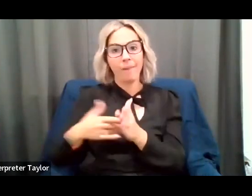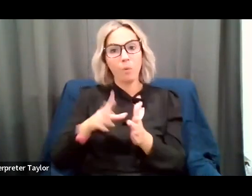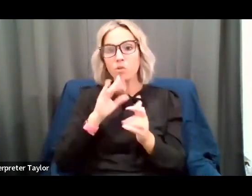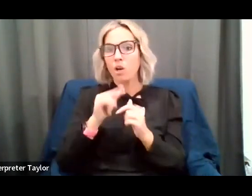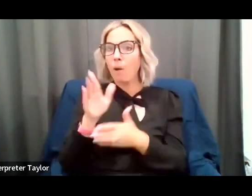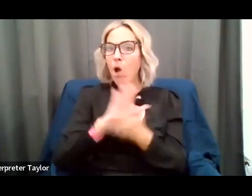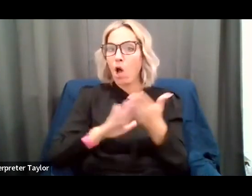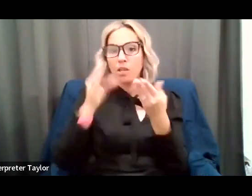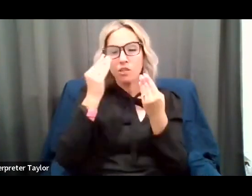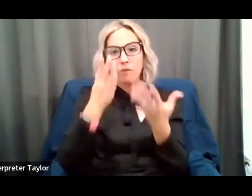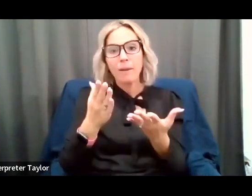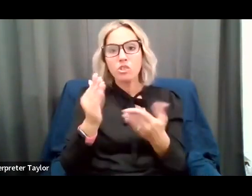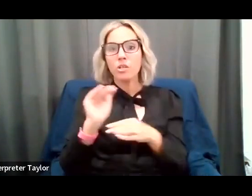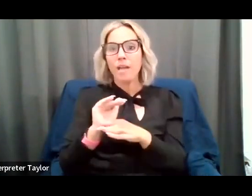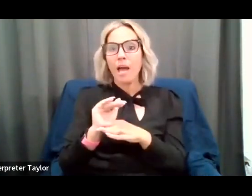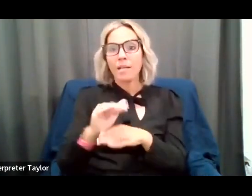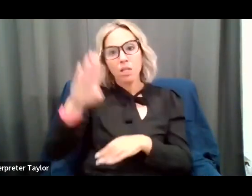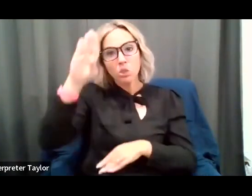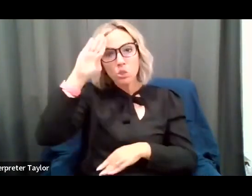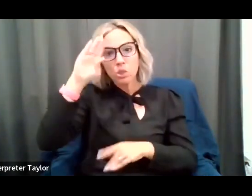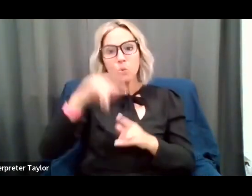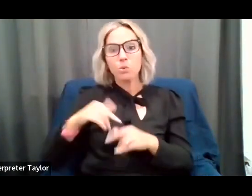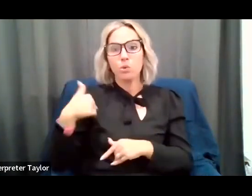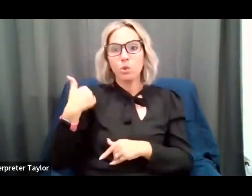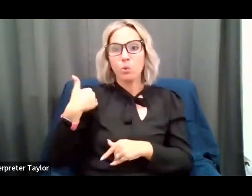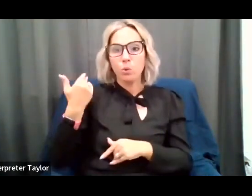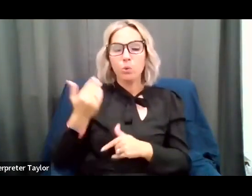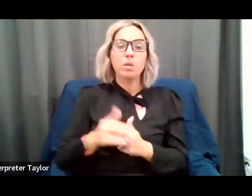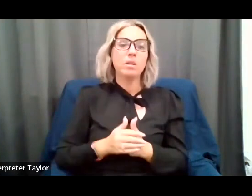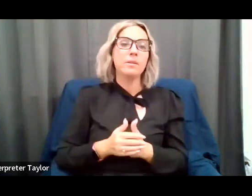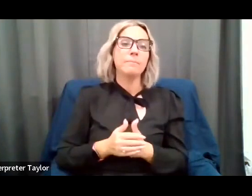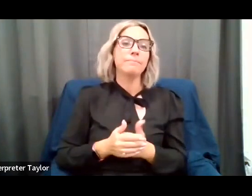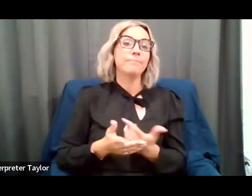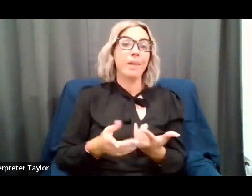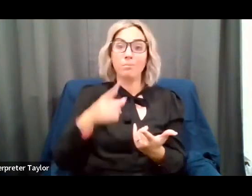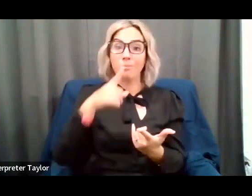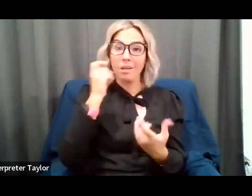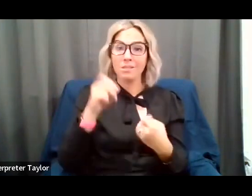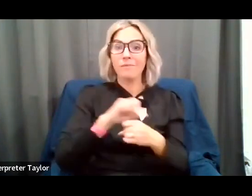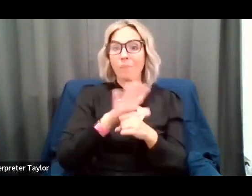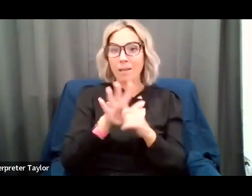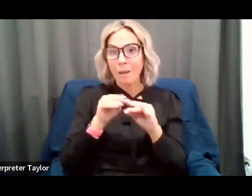Information Night and Salute to Youth. And again, due to the pandemic, we are still recovering.